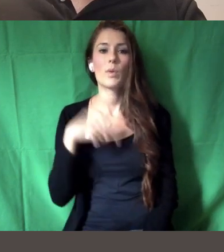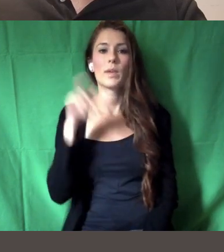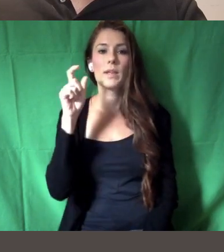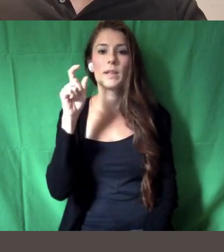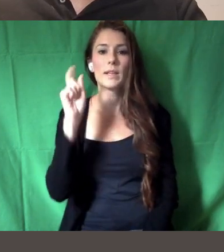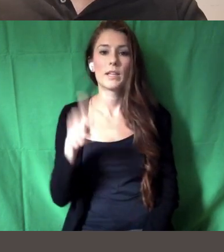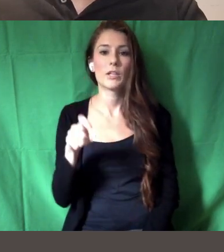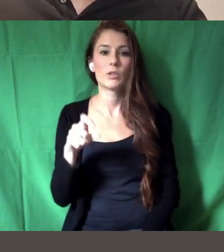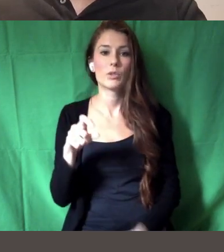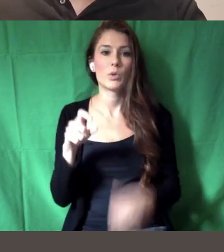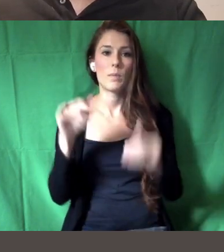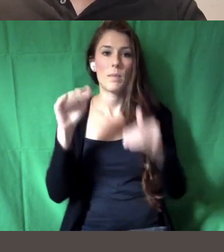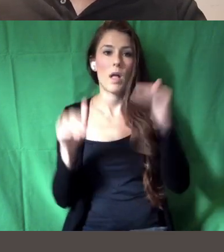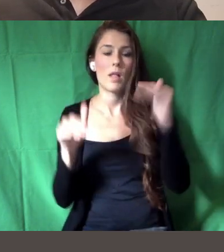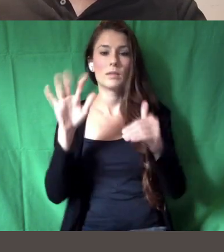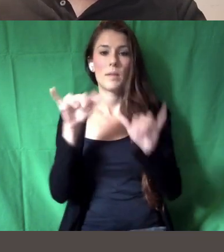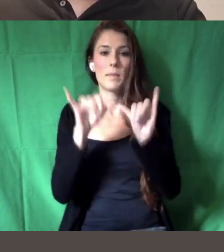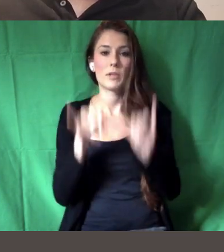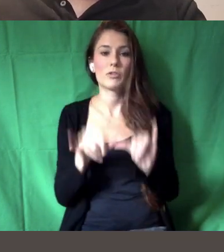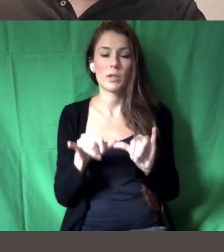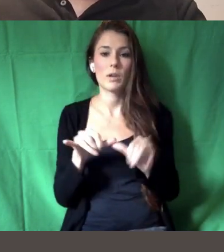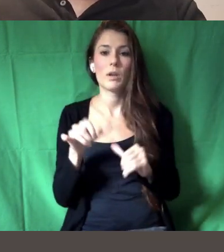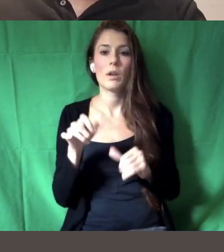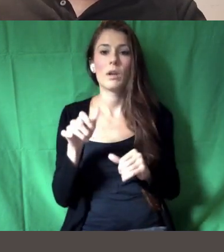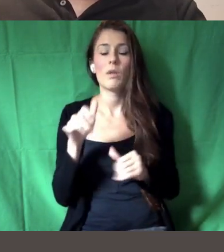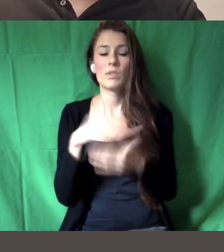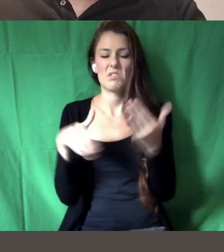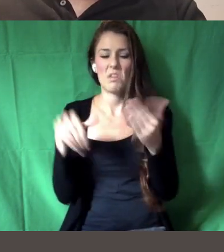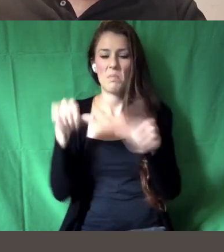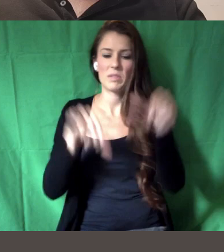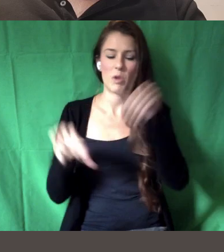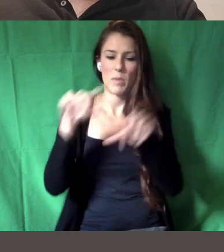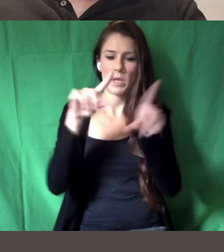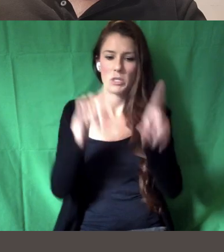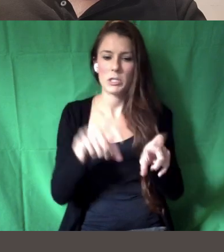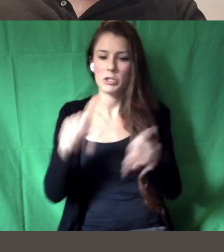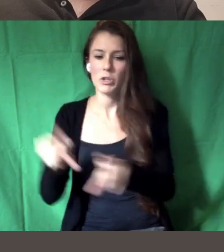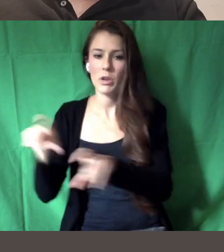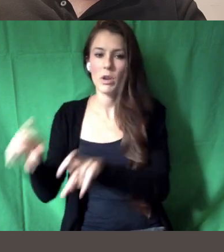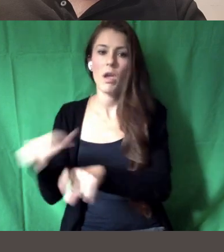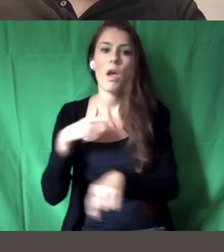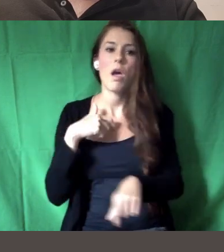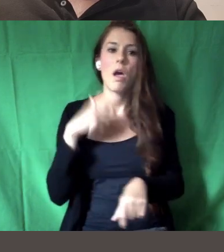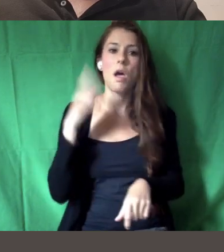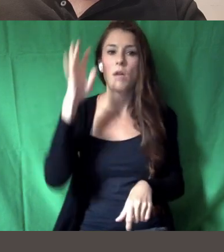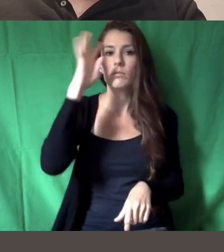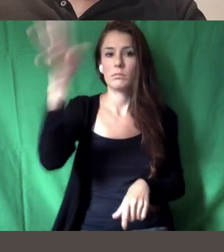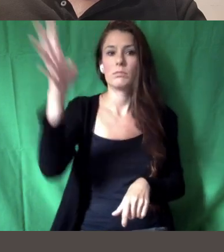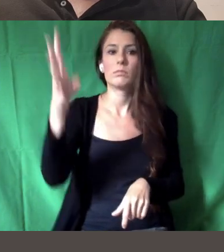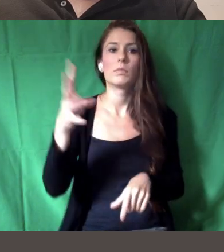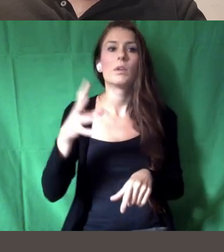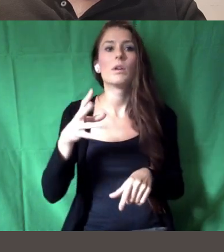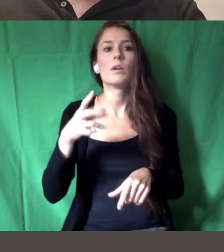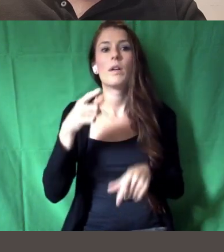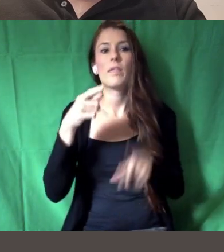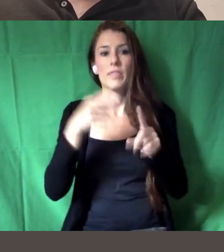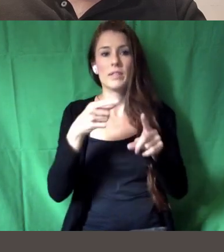So we need a more balanced metric. After some experimentation, I came up with dual set of